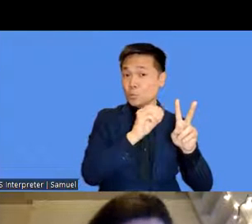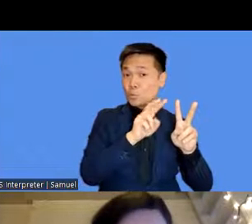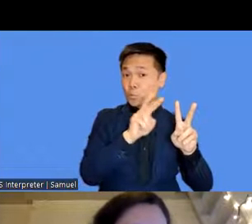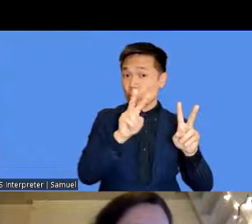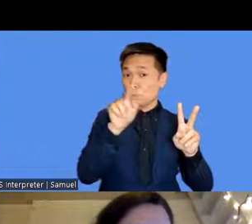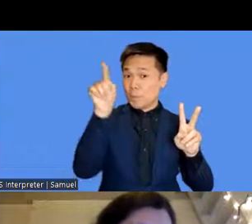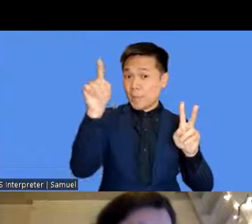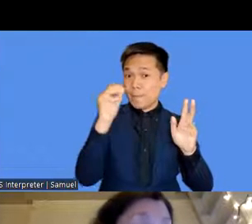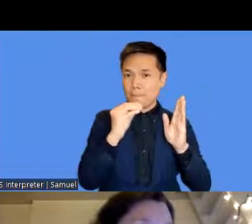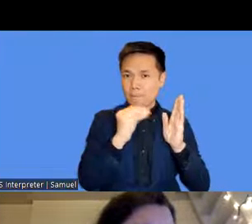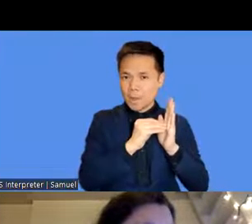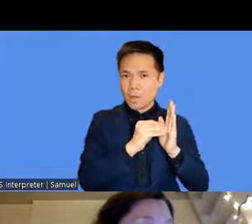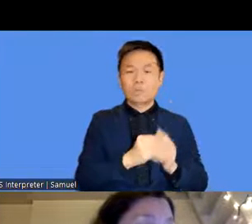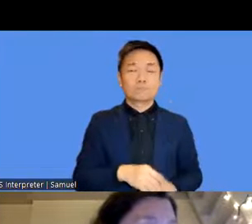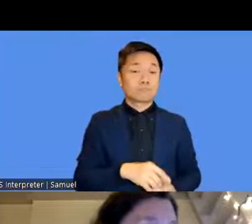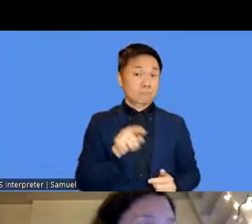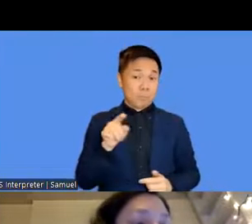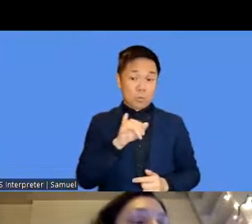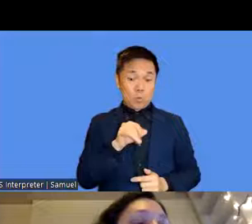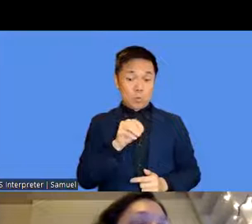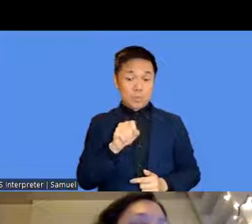and I had the pleasure of attending this meeting.